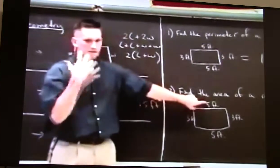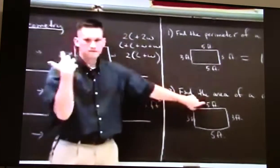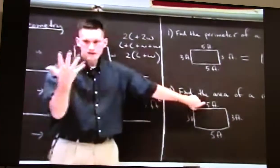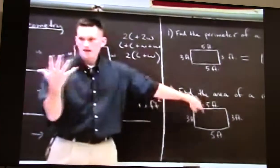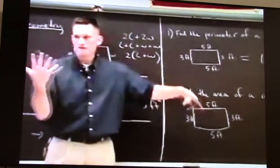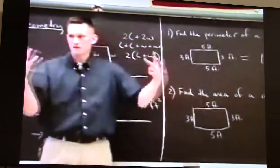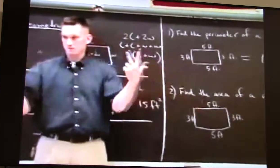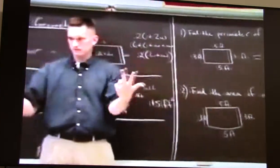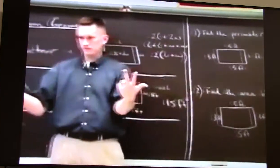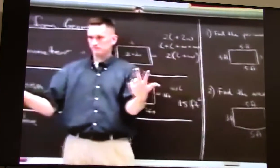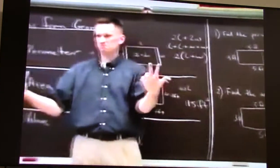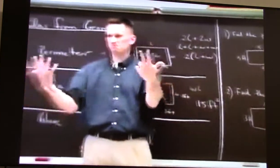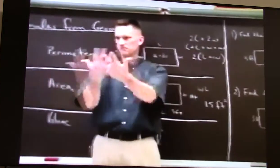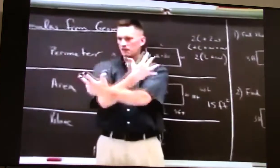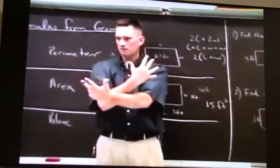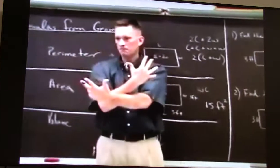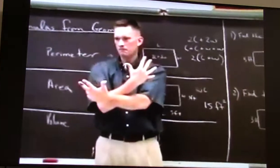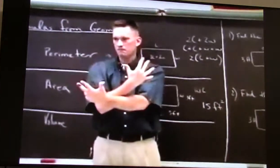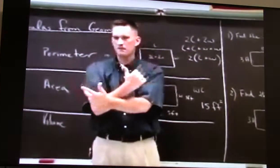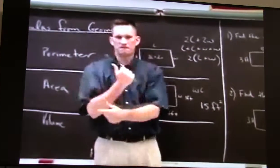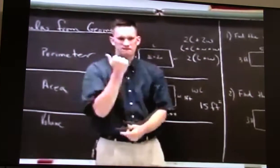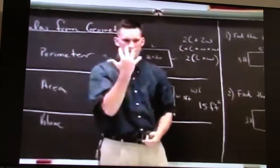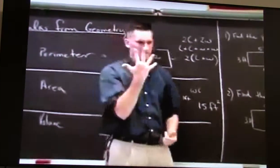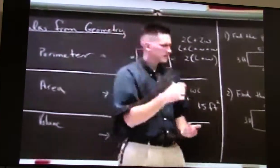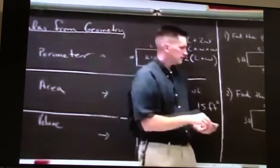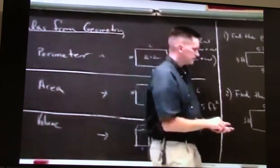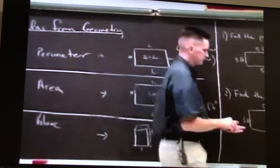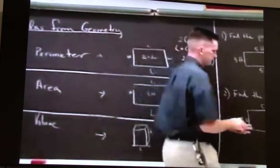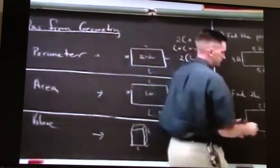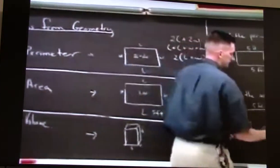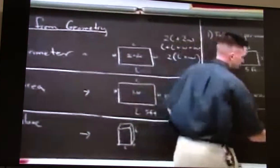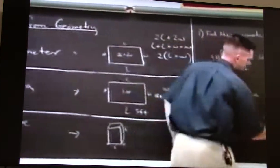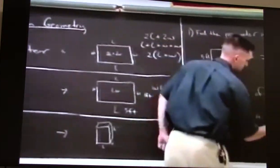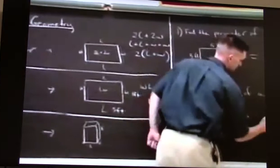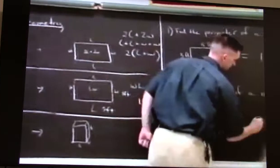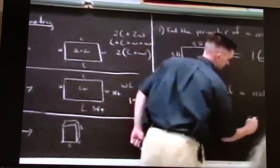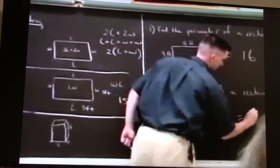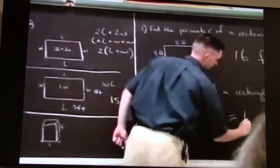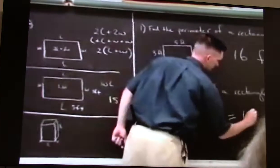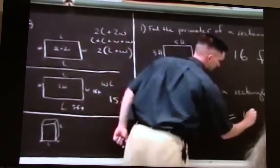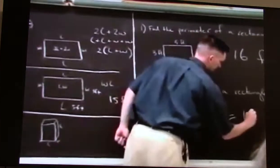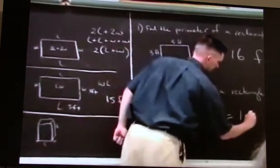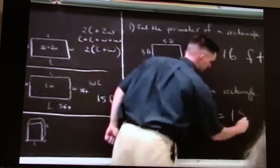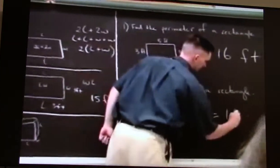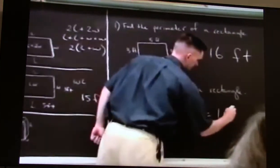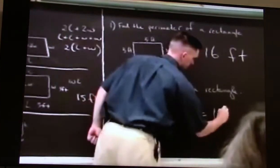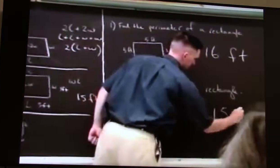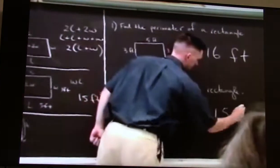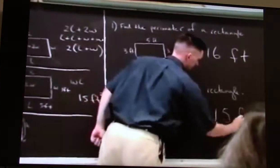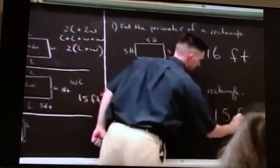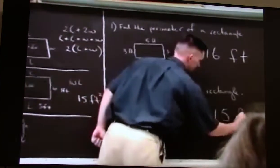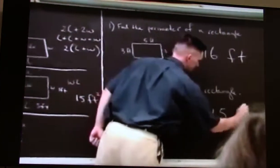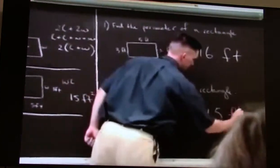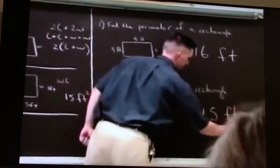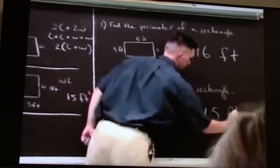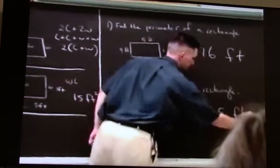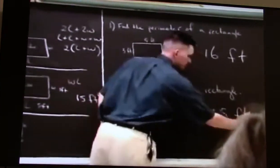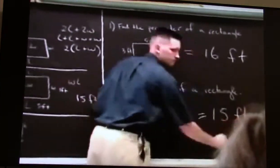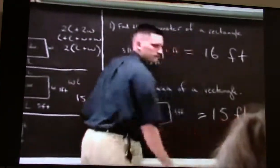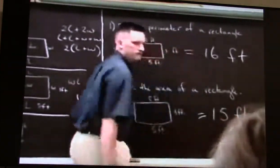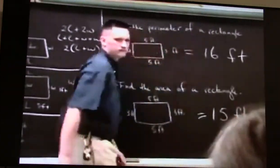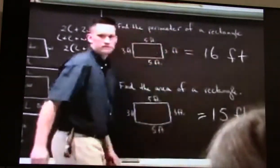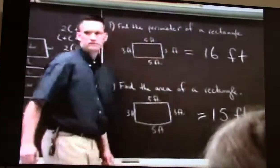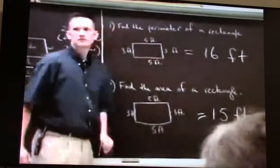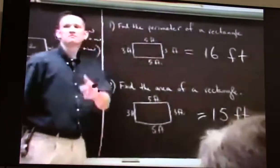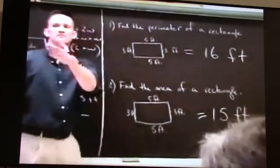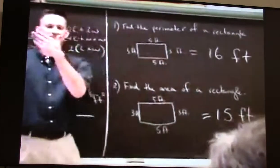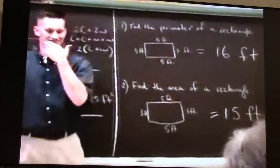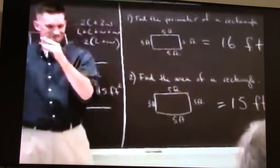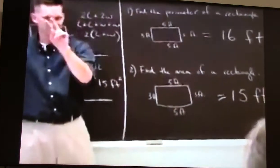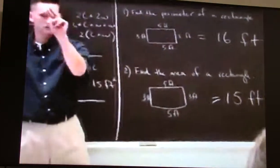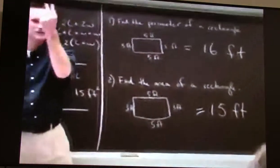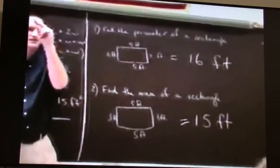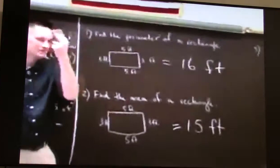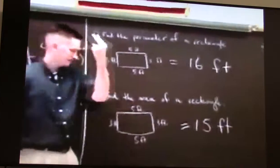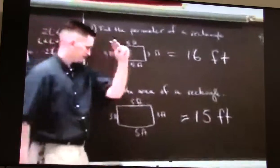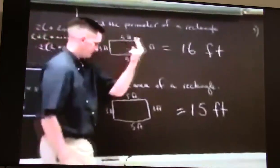Take 3ft and 5ft and multiply that together and it gives you 15ft.